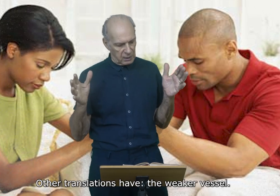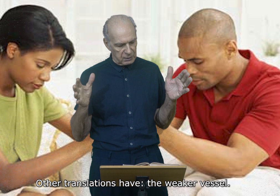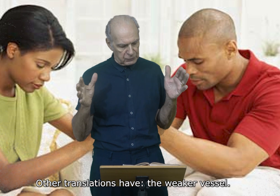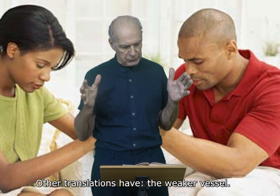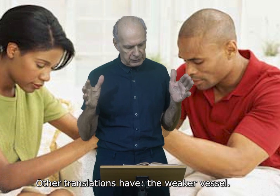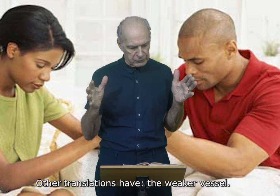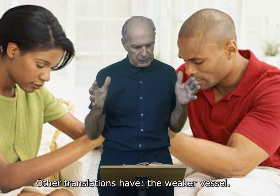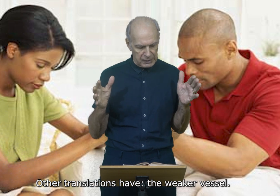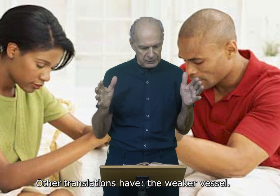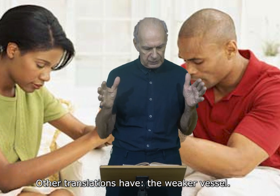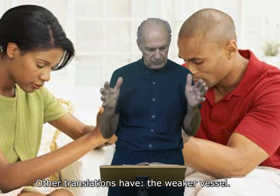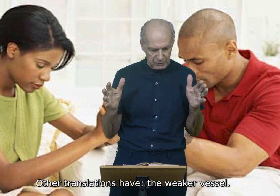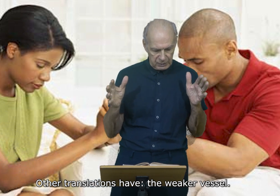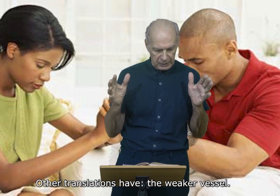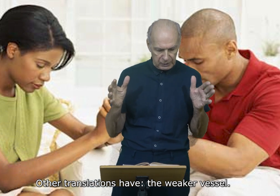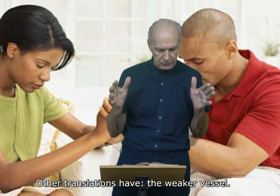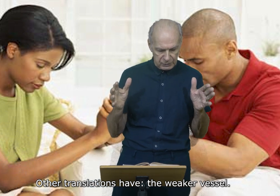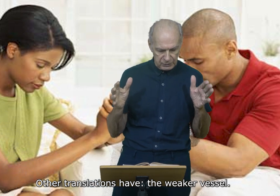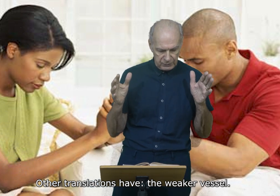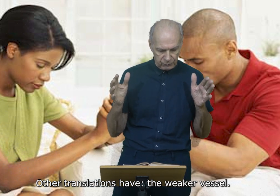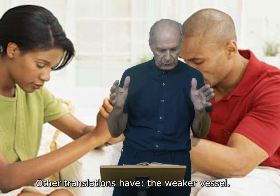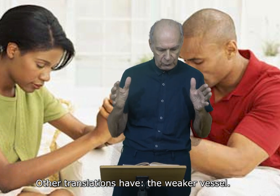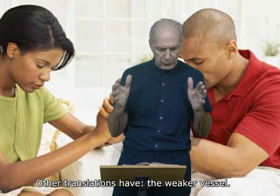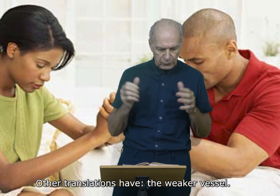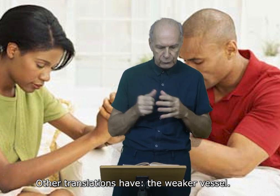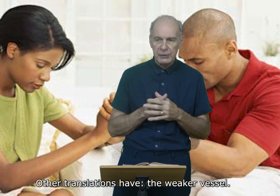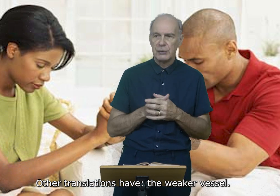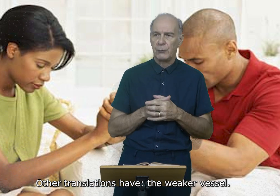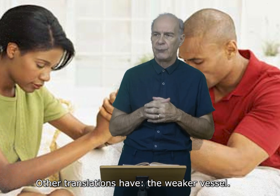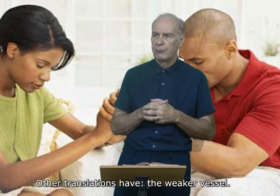Other translations have: the weaker vessel.